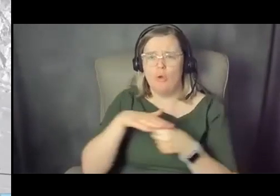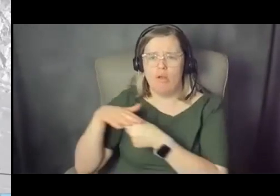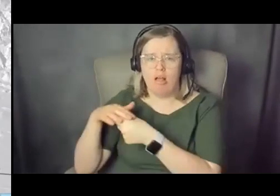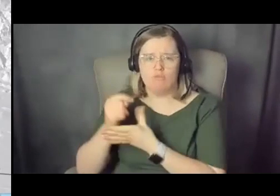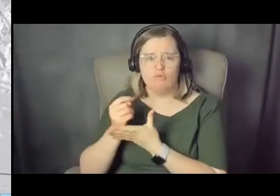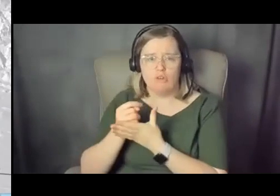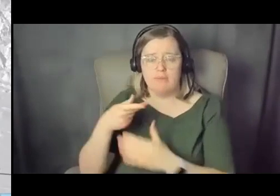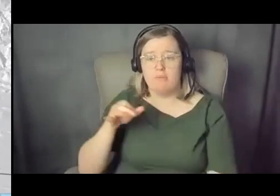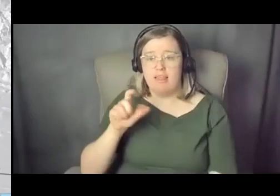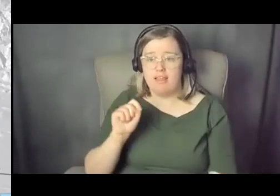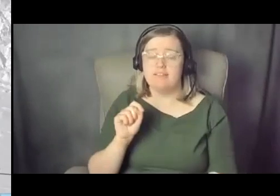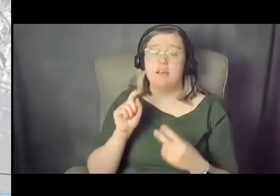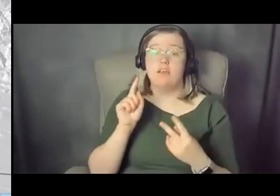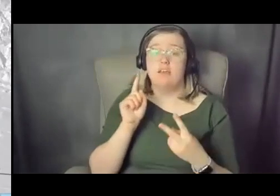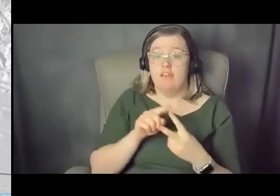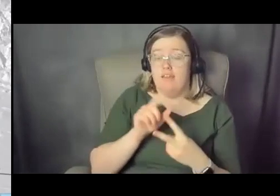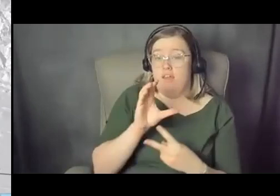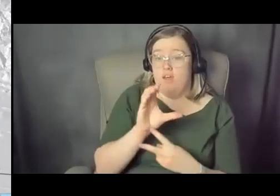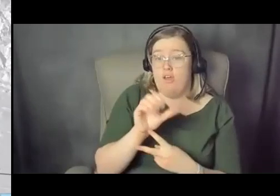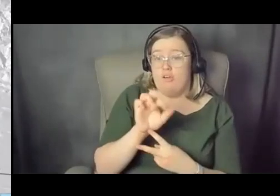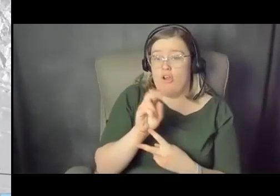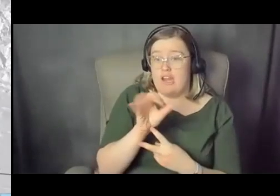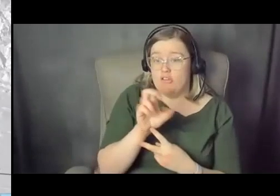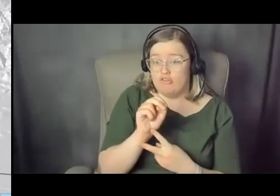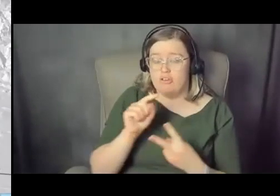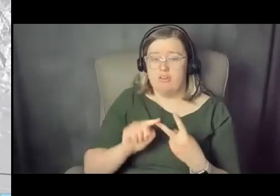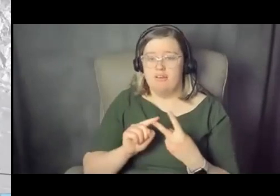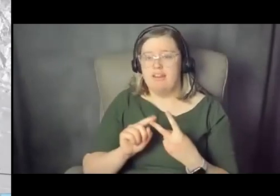over here and on Vashon island.